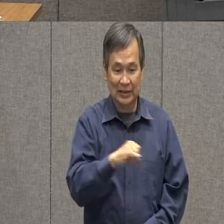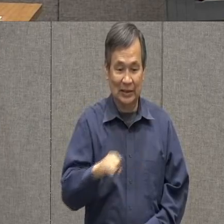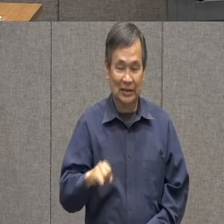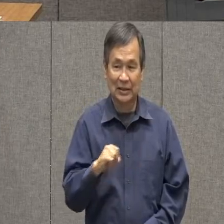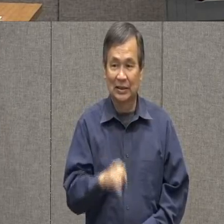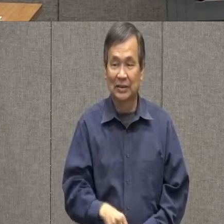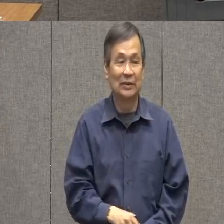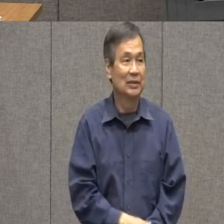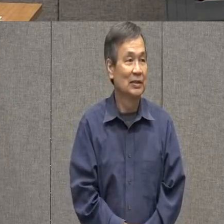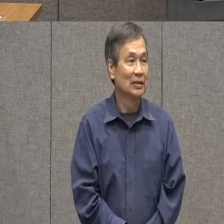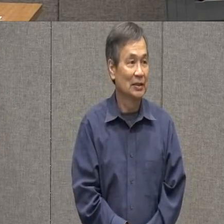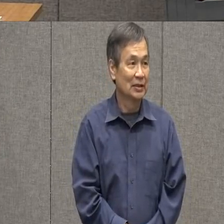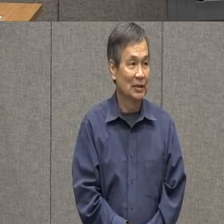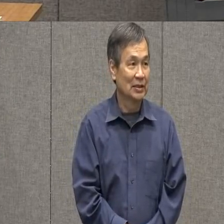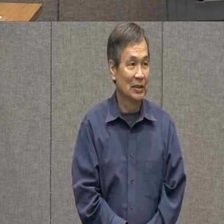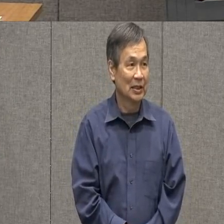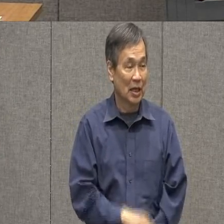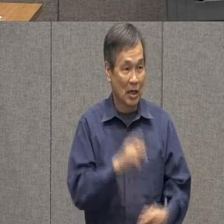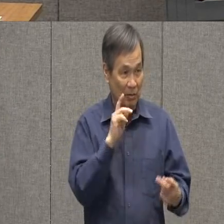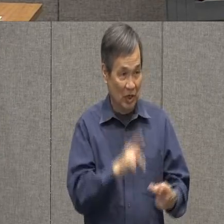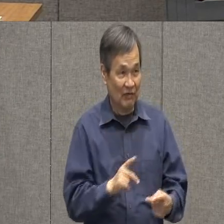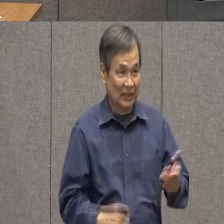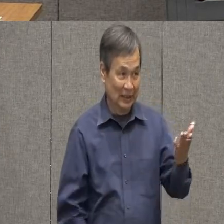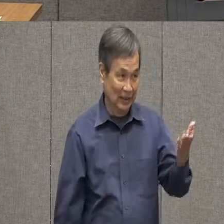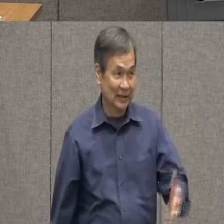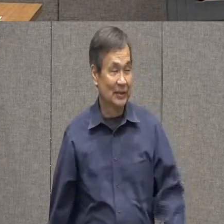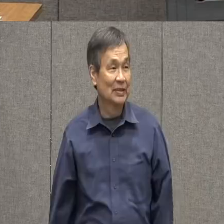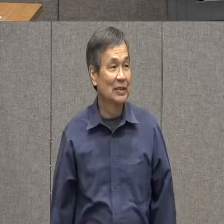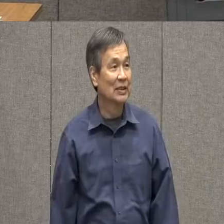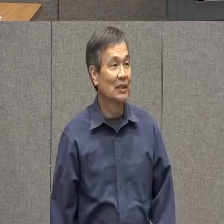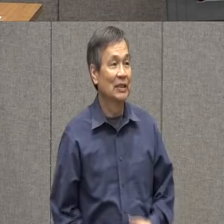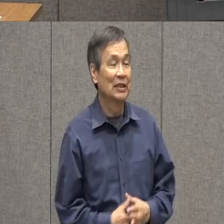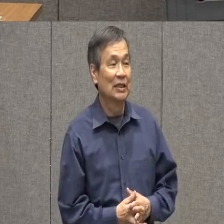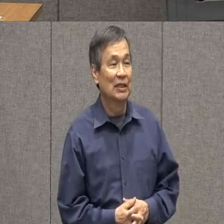Perfect, then you're right on track. Okay, so since this is Ms. Ley's first time,